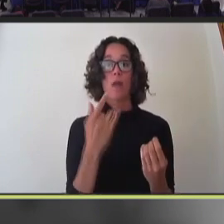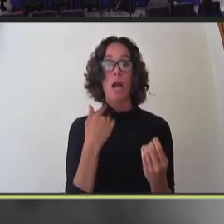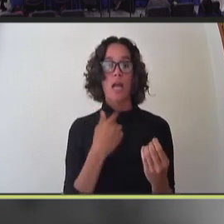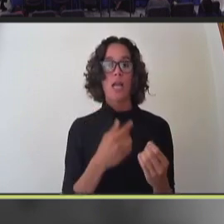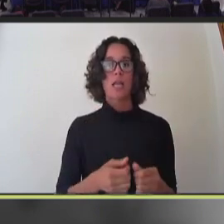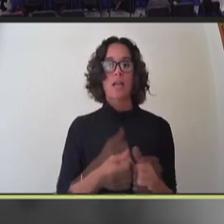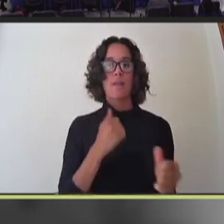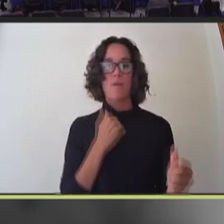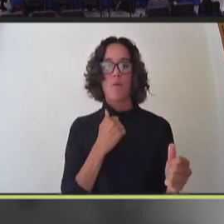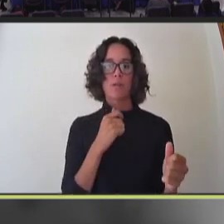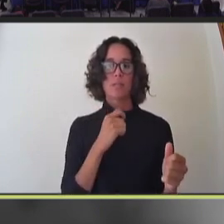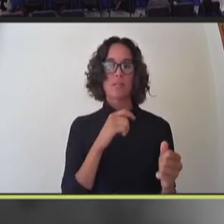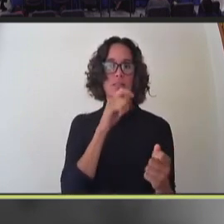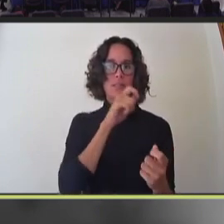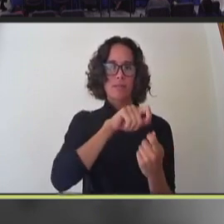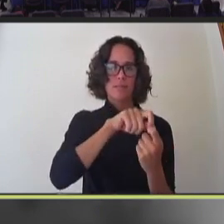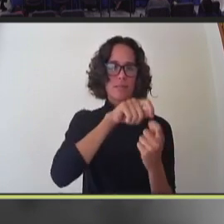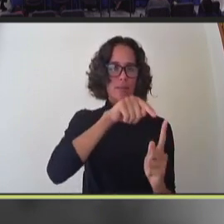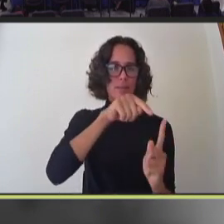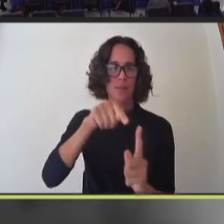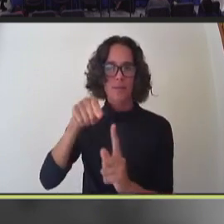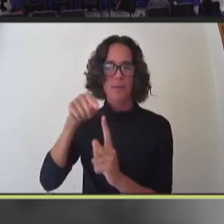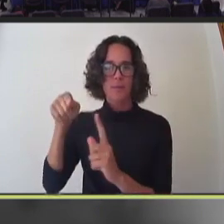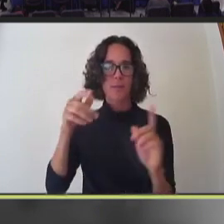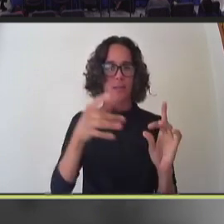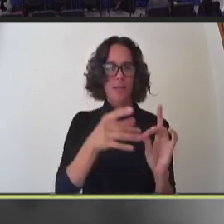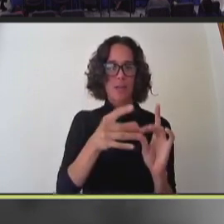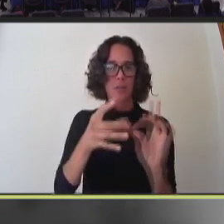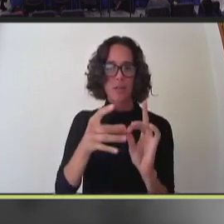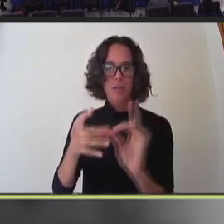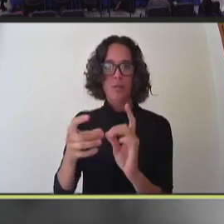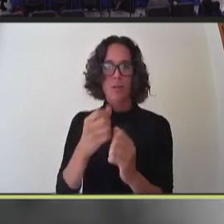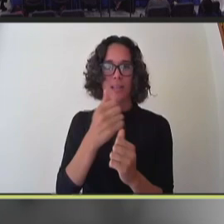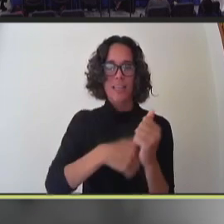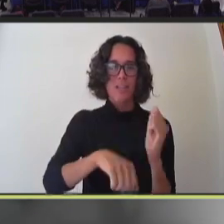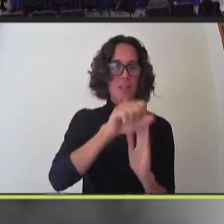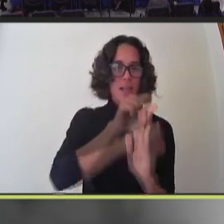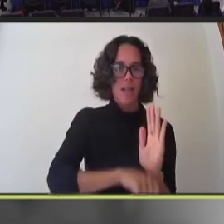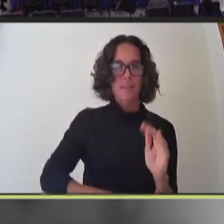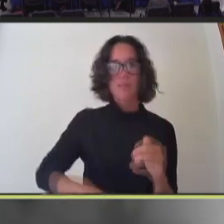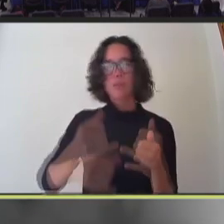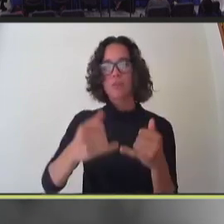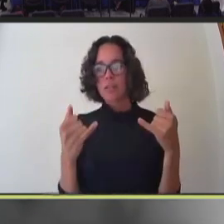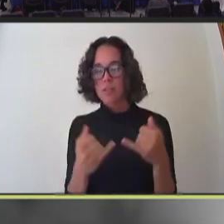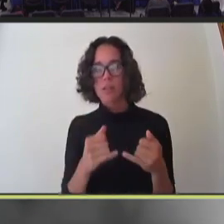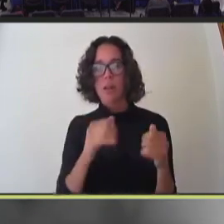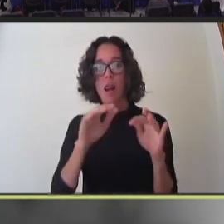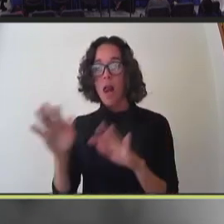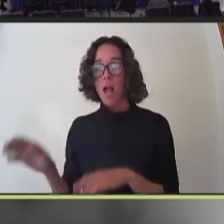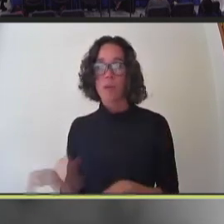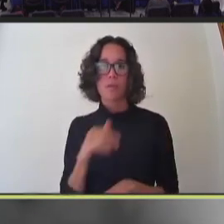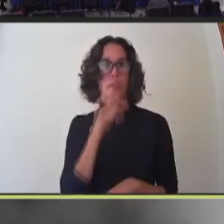with each of the jurisdictions and states. So, we don't have to have, you know, 54 or 62 different